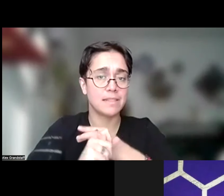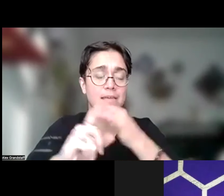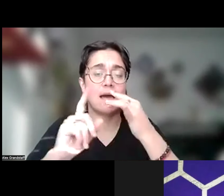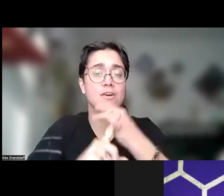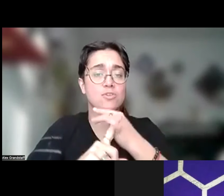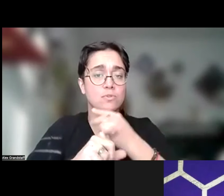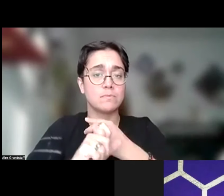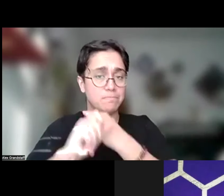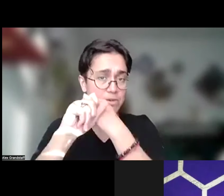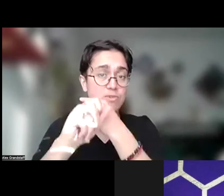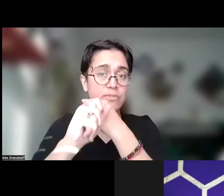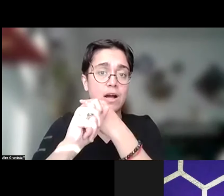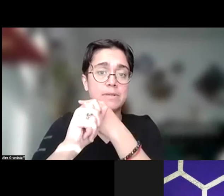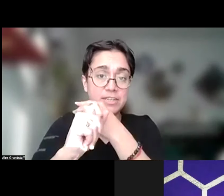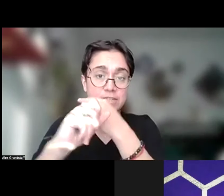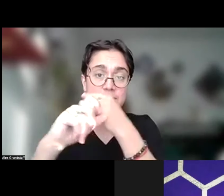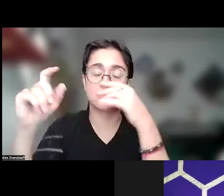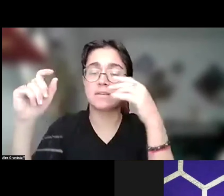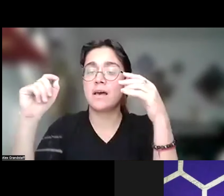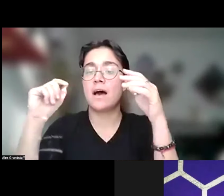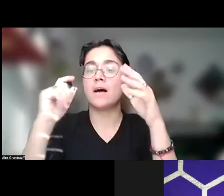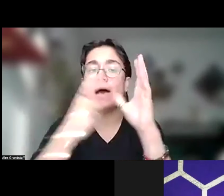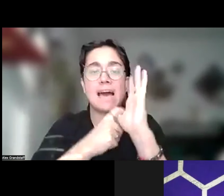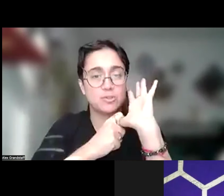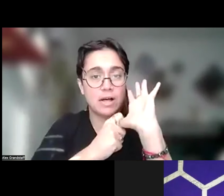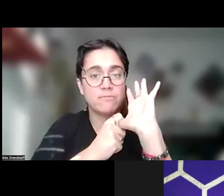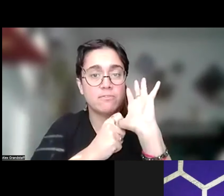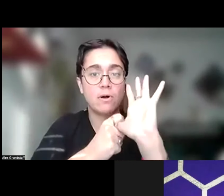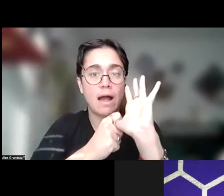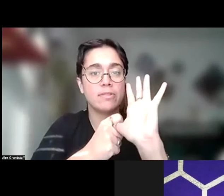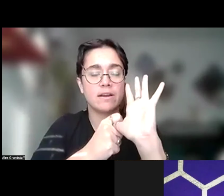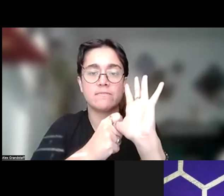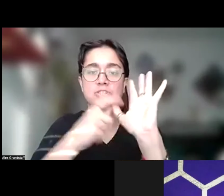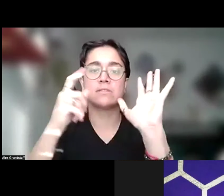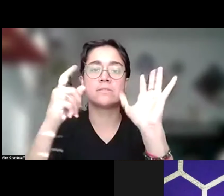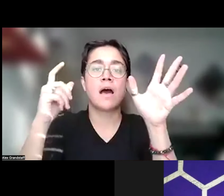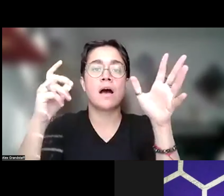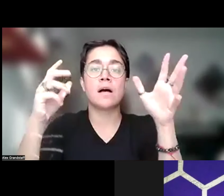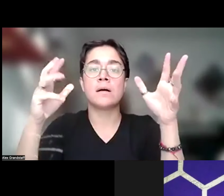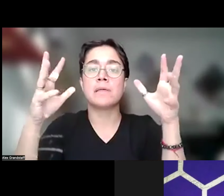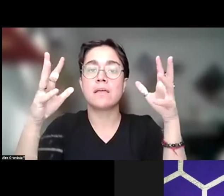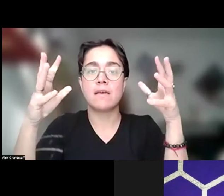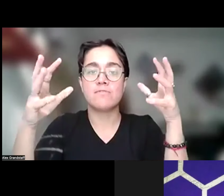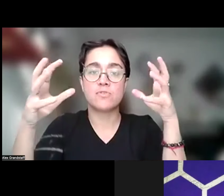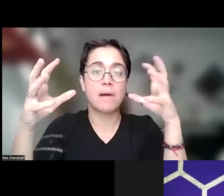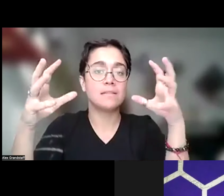autism research, actual useful accommodations,